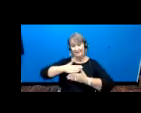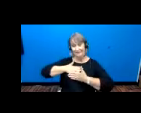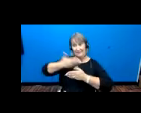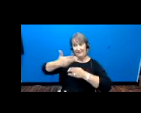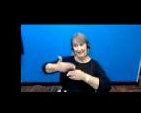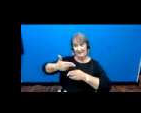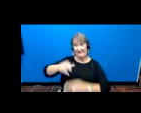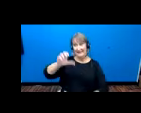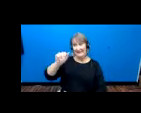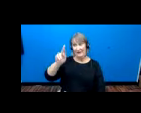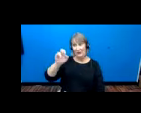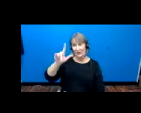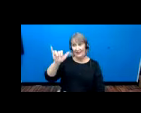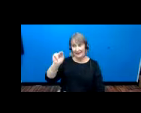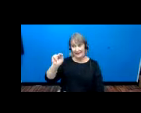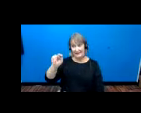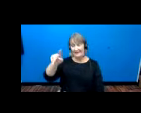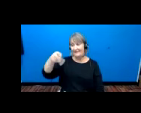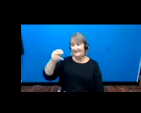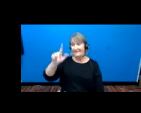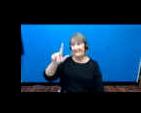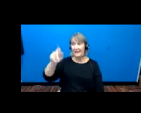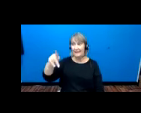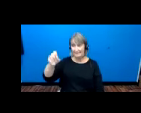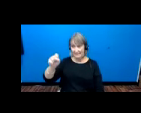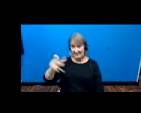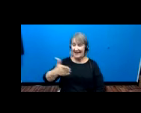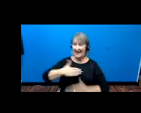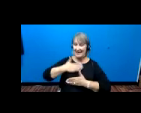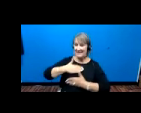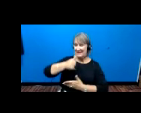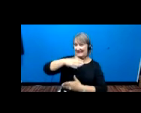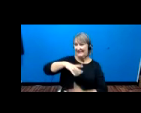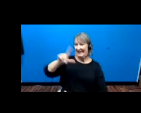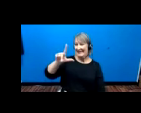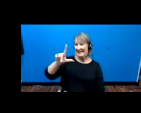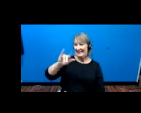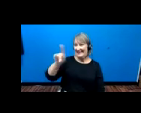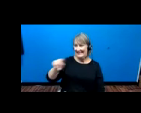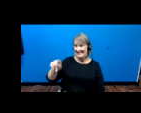and I'm thrilled to have Liz Persaud with me today as the co-presenter.